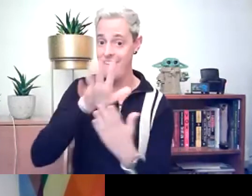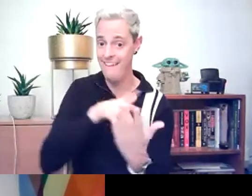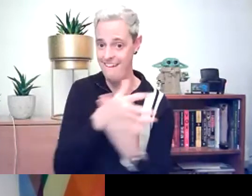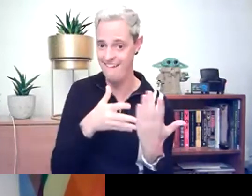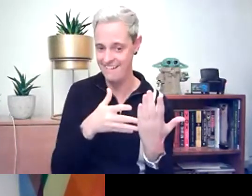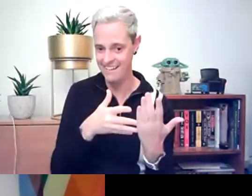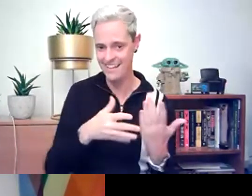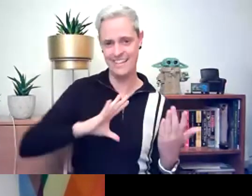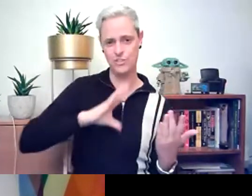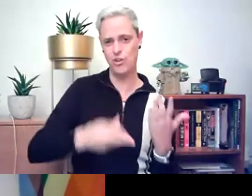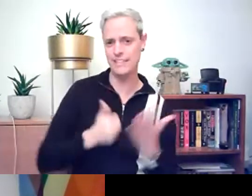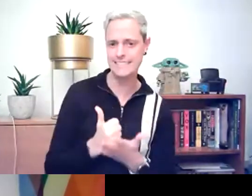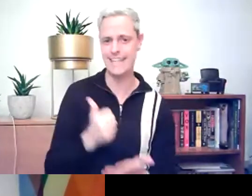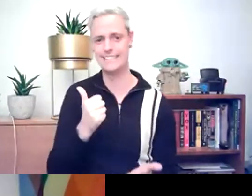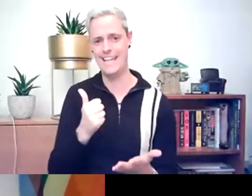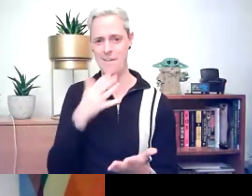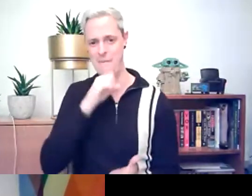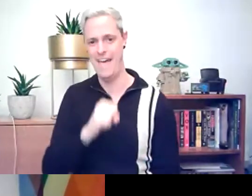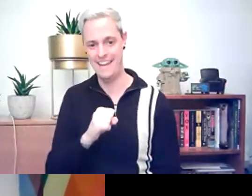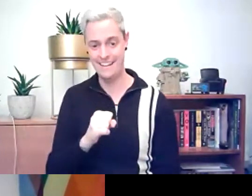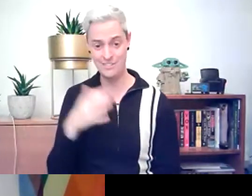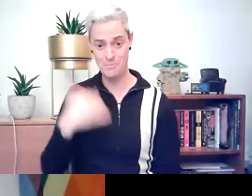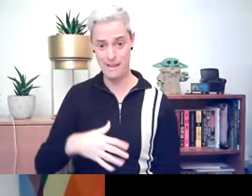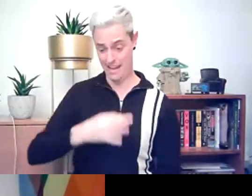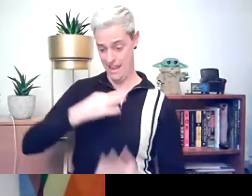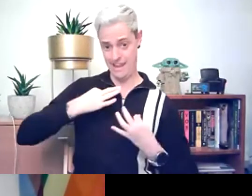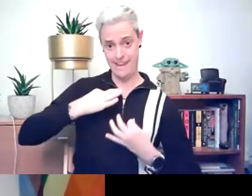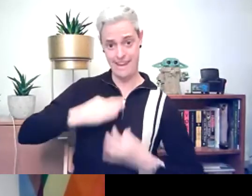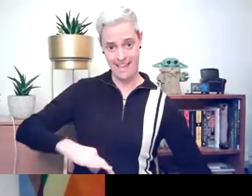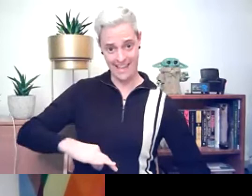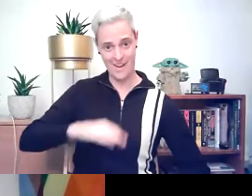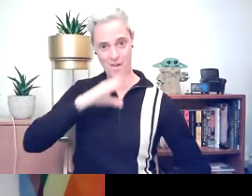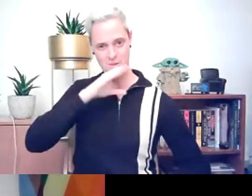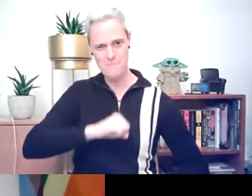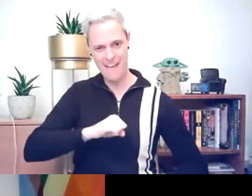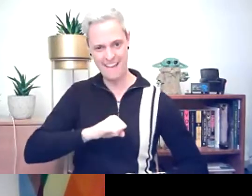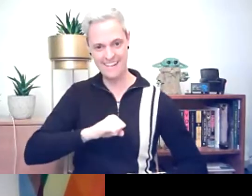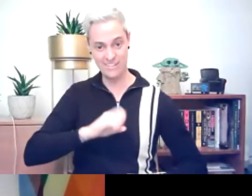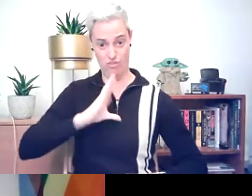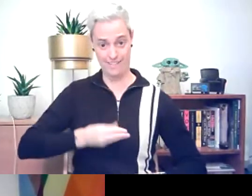you're in a minority group or socially oppressed group there's additional layers that you also then have to negotiate so yes you have all the usual stresses but also there's